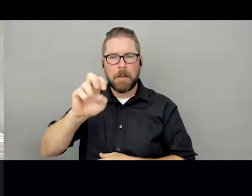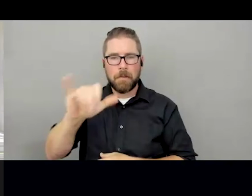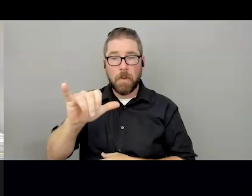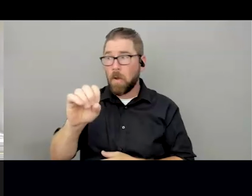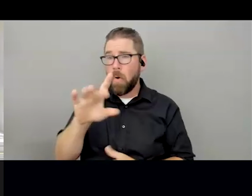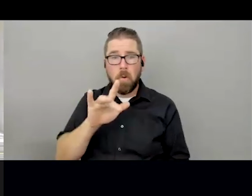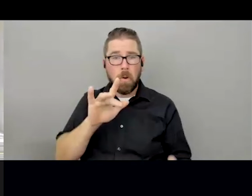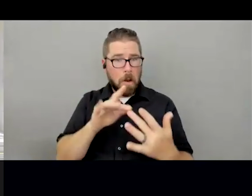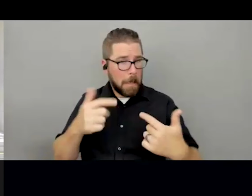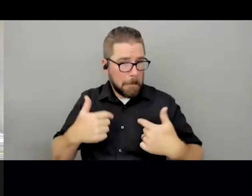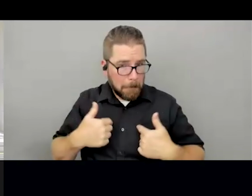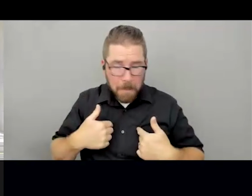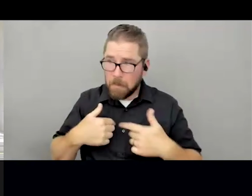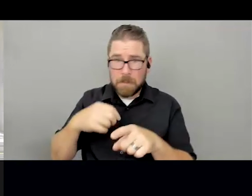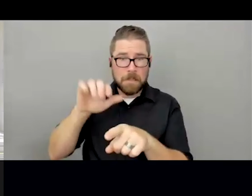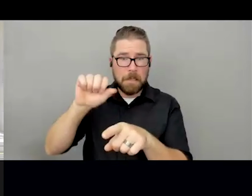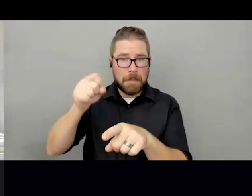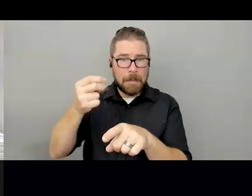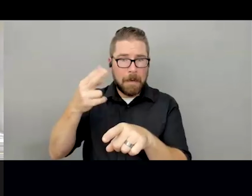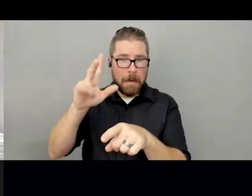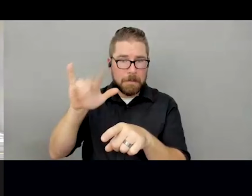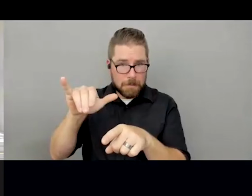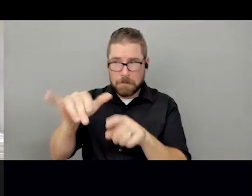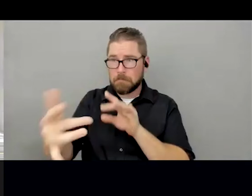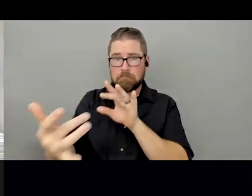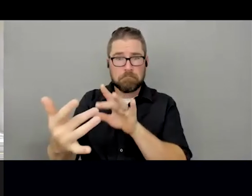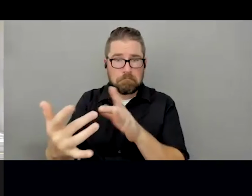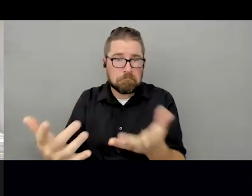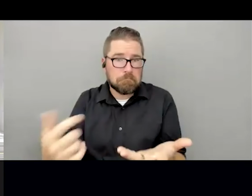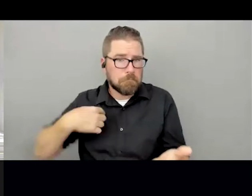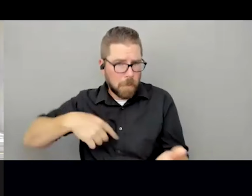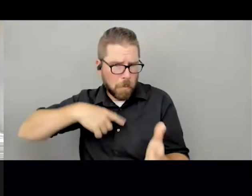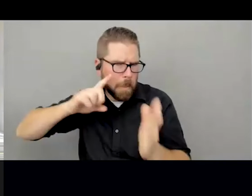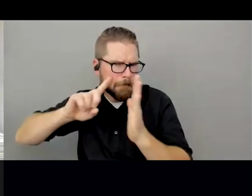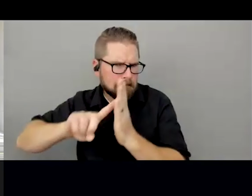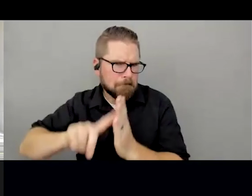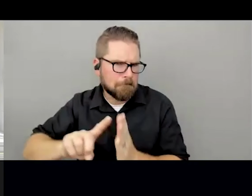and see what's going on. Because more situations that's brought to our attention,